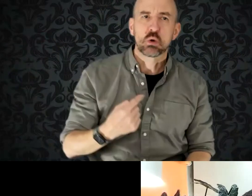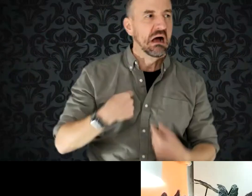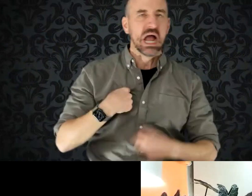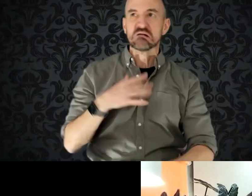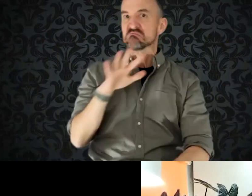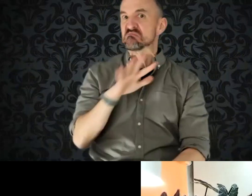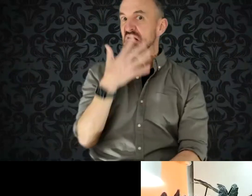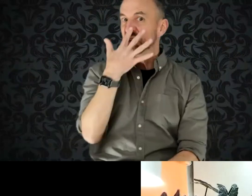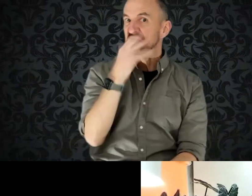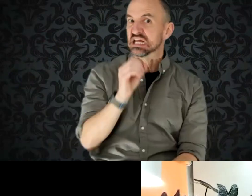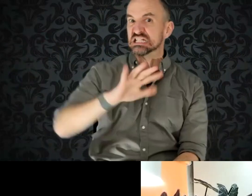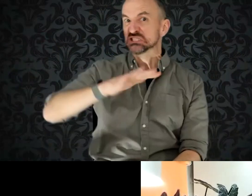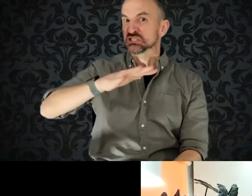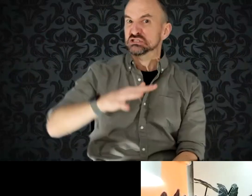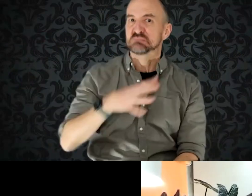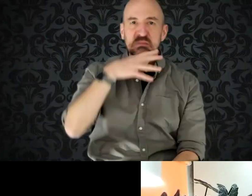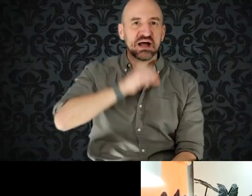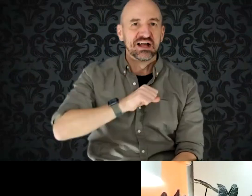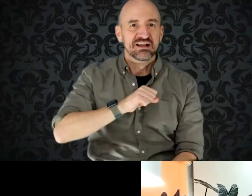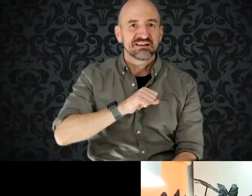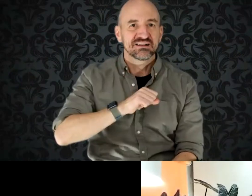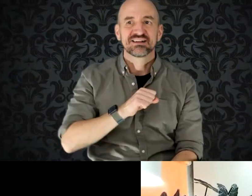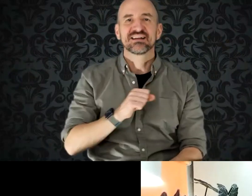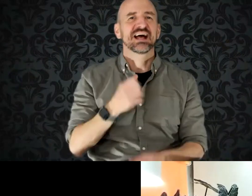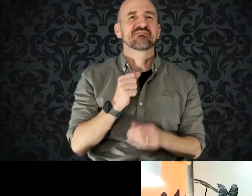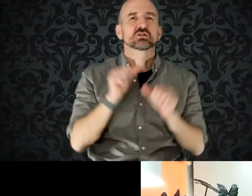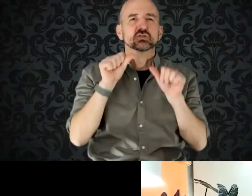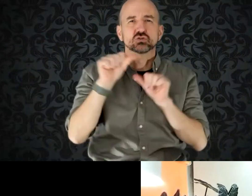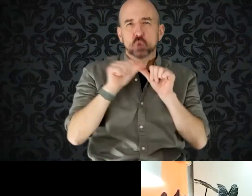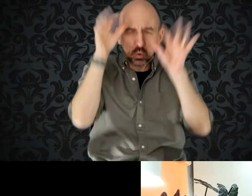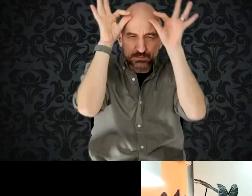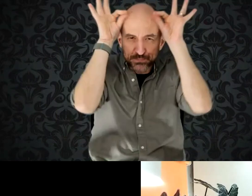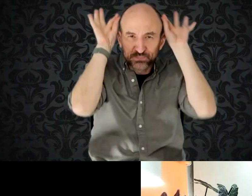elements of horticultural therapy, internal gardens and bringing your expertise in creating accessible space. We